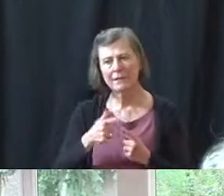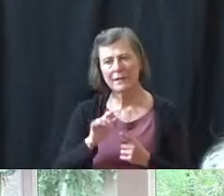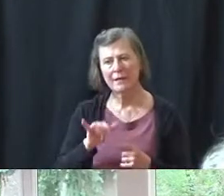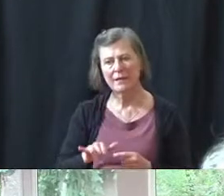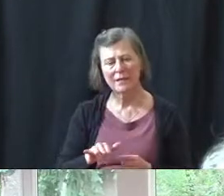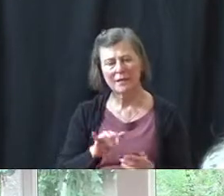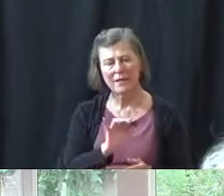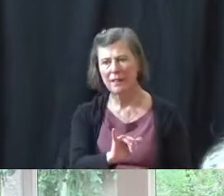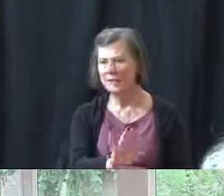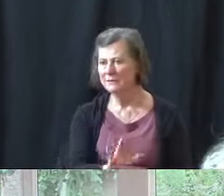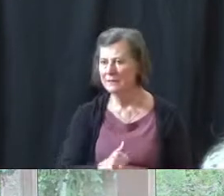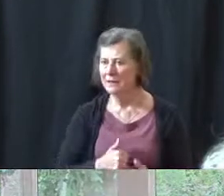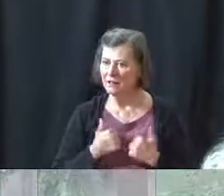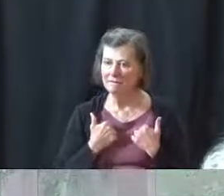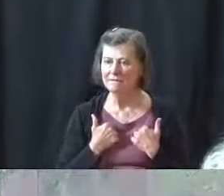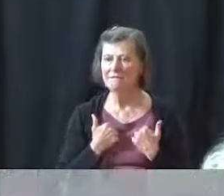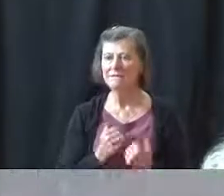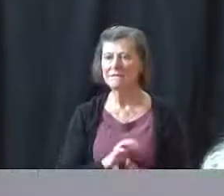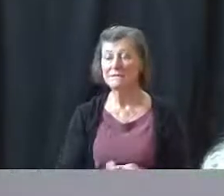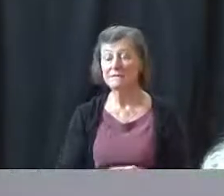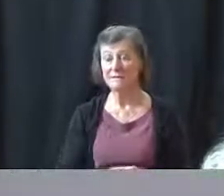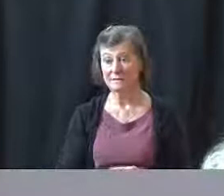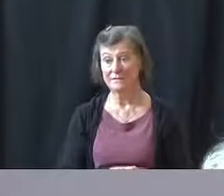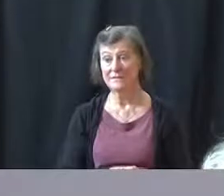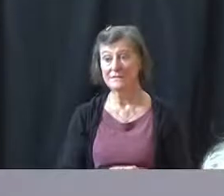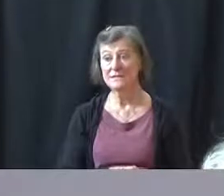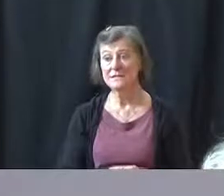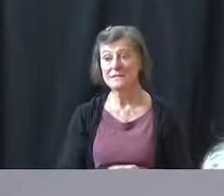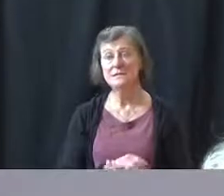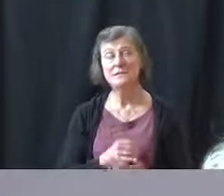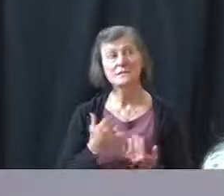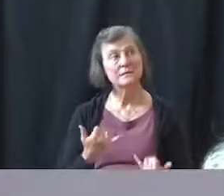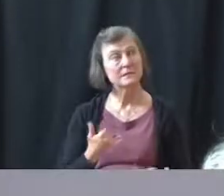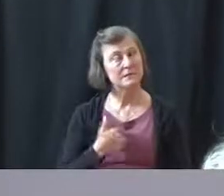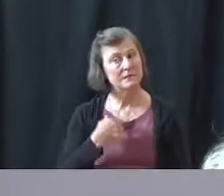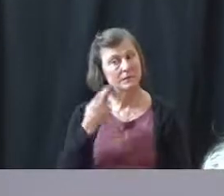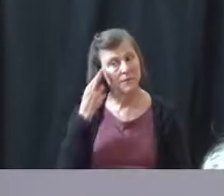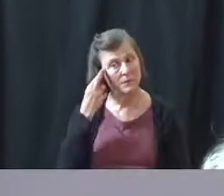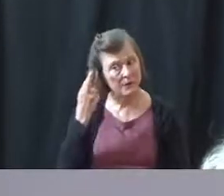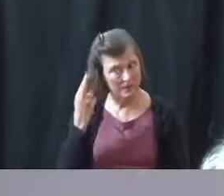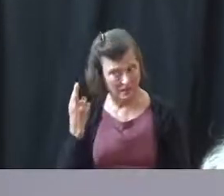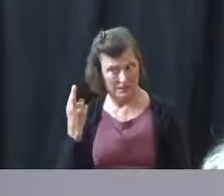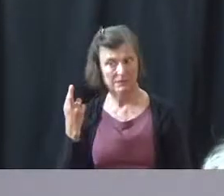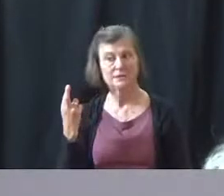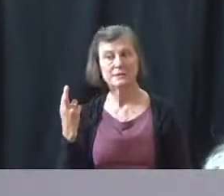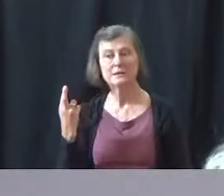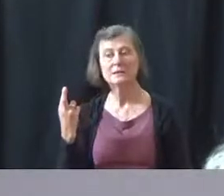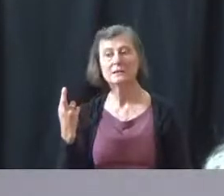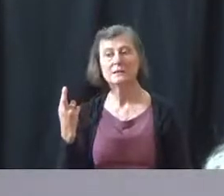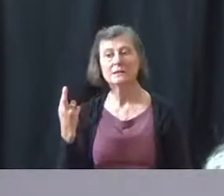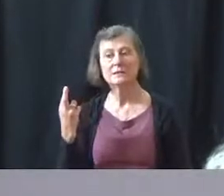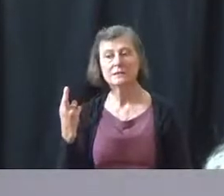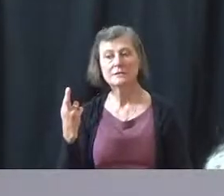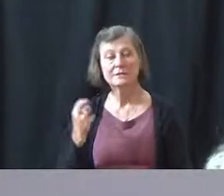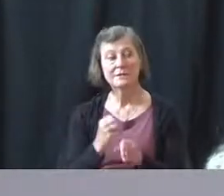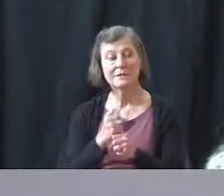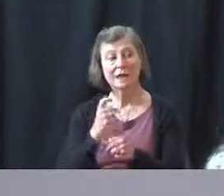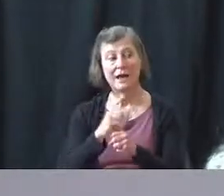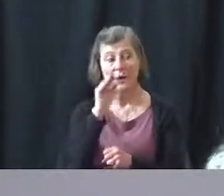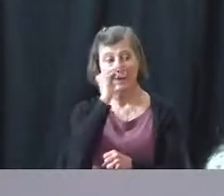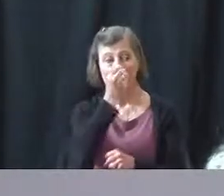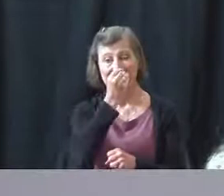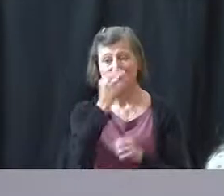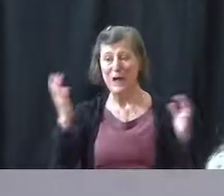And so, I've come to realize that the annual flower communion, it's a good time to remember